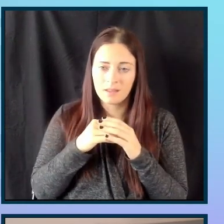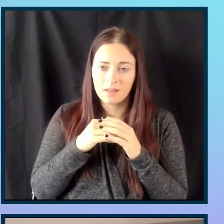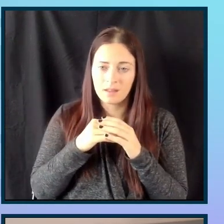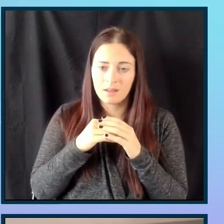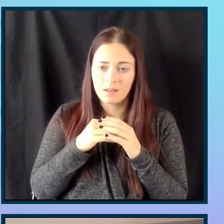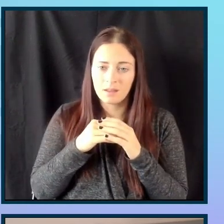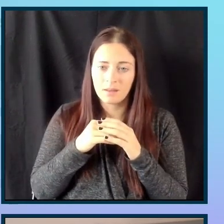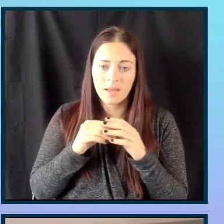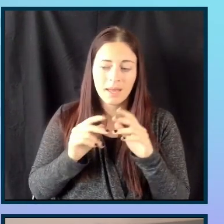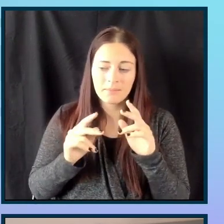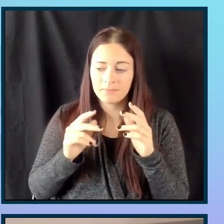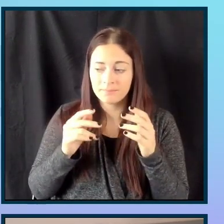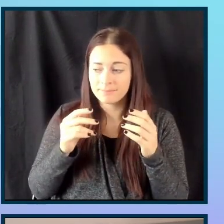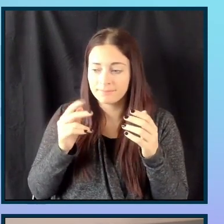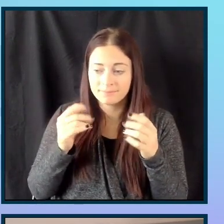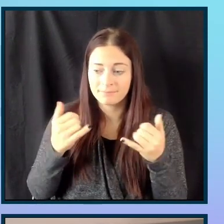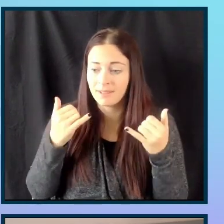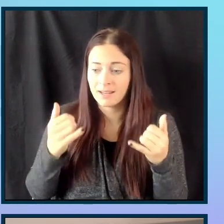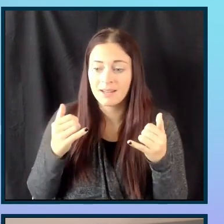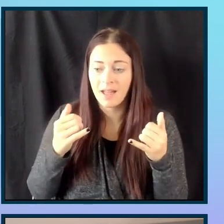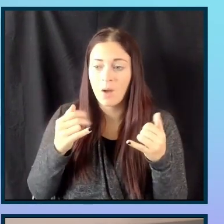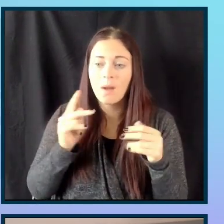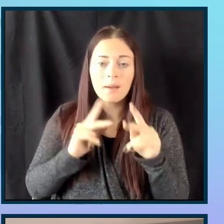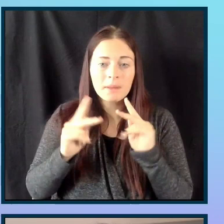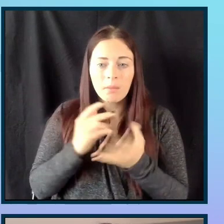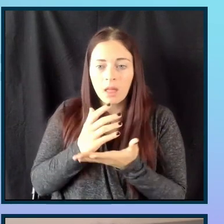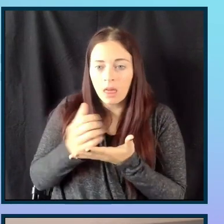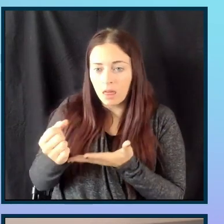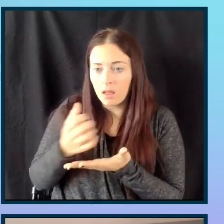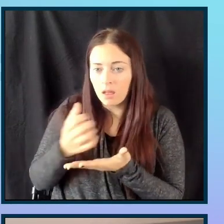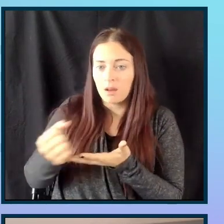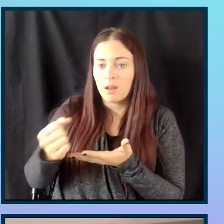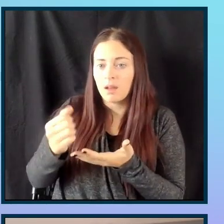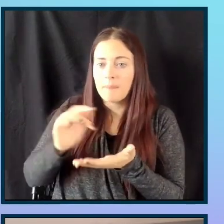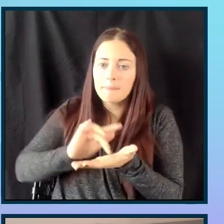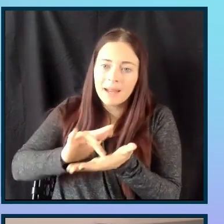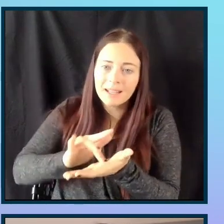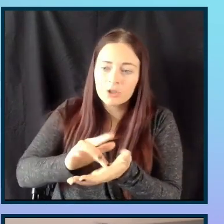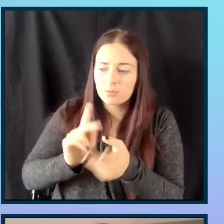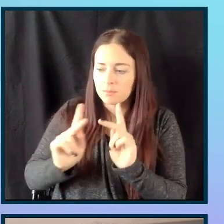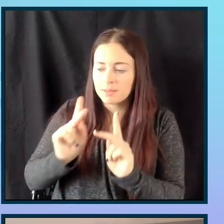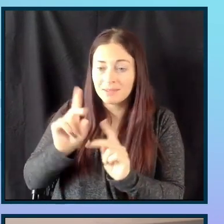People are running outta medication, out of essential medication, especially people with disabilities will struggle